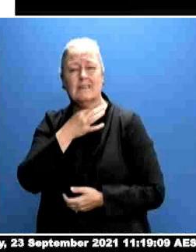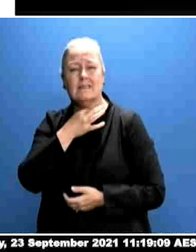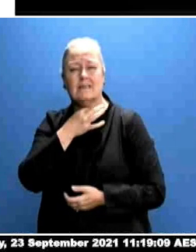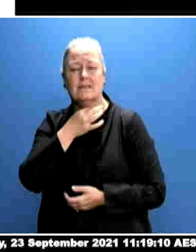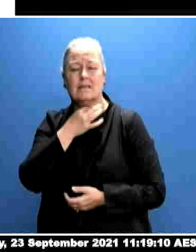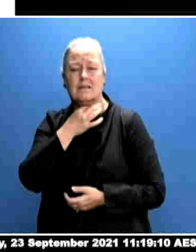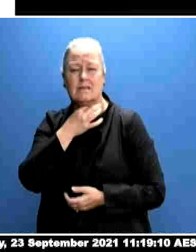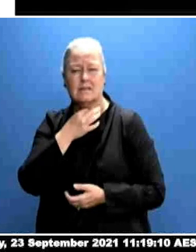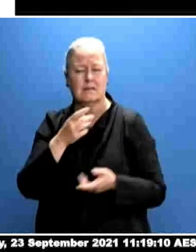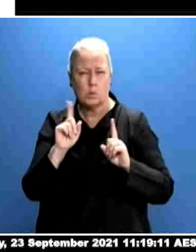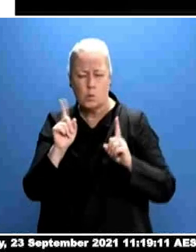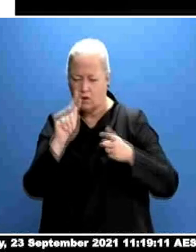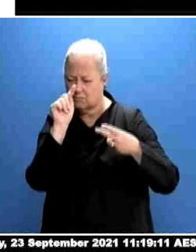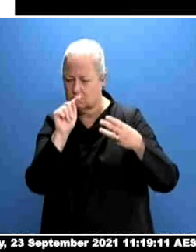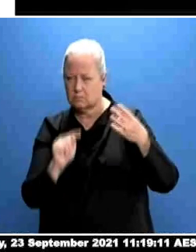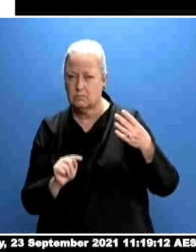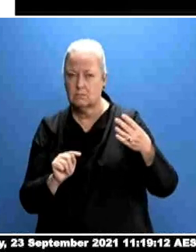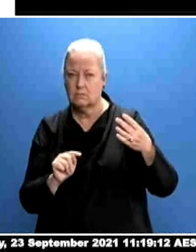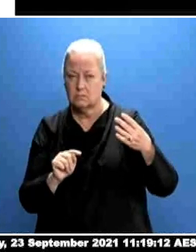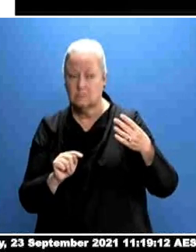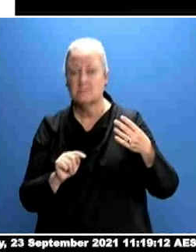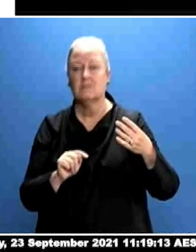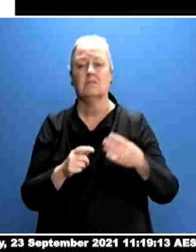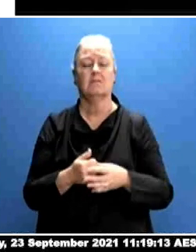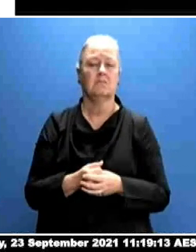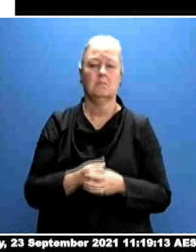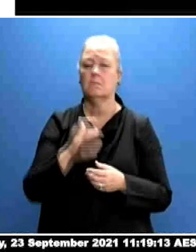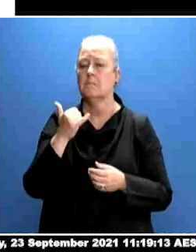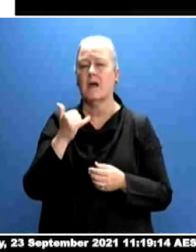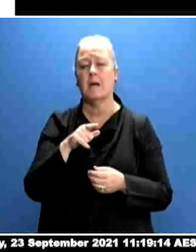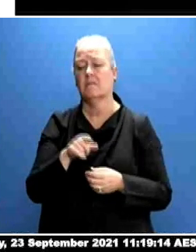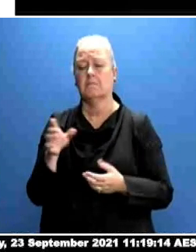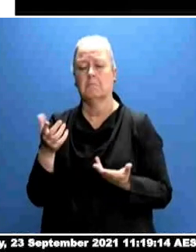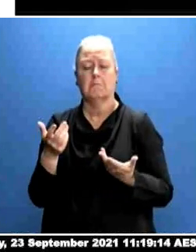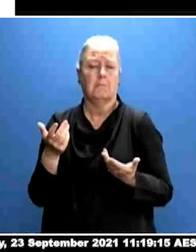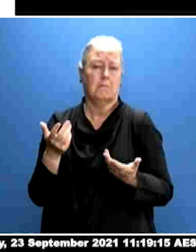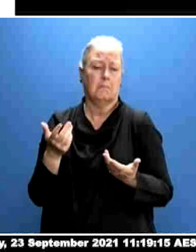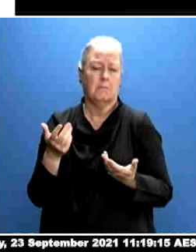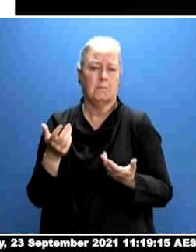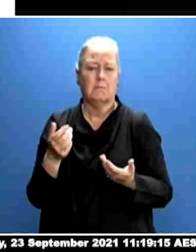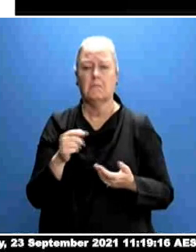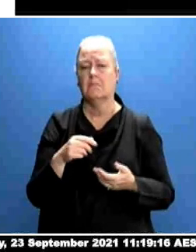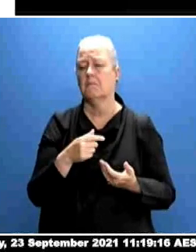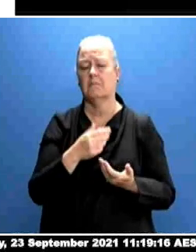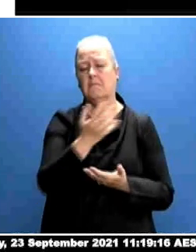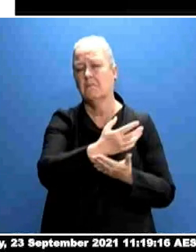that might be posed by dislocation and removal from culture and community and country?